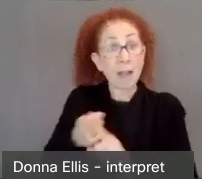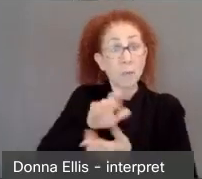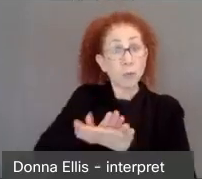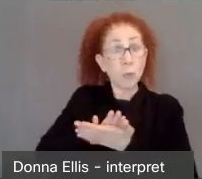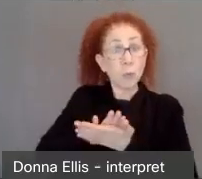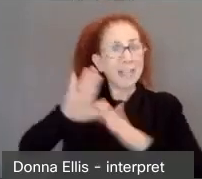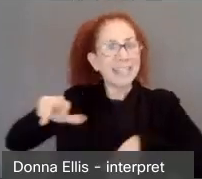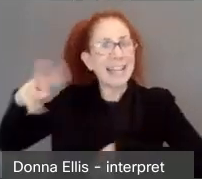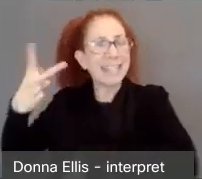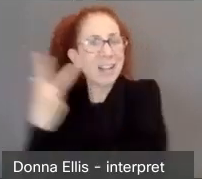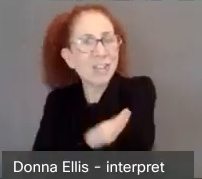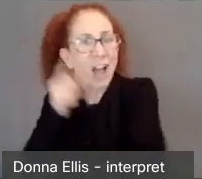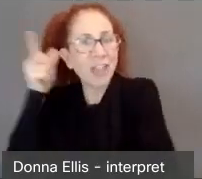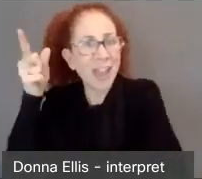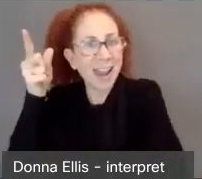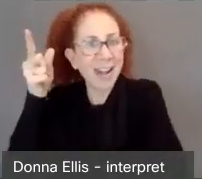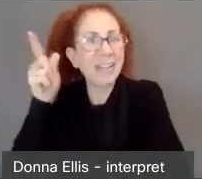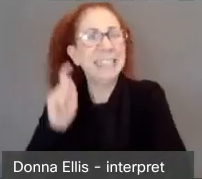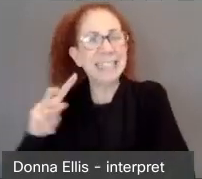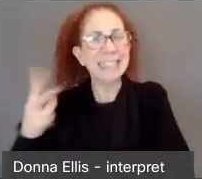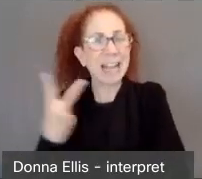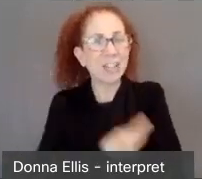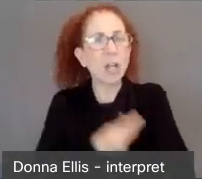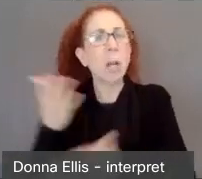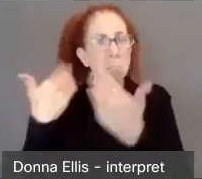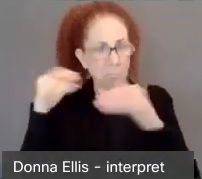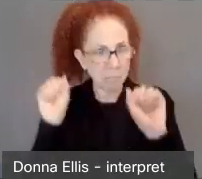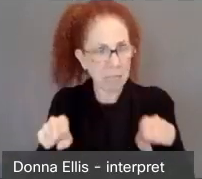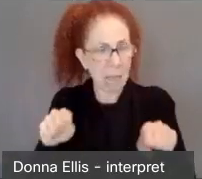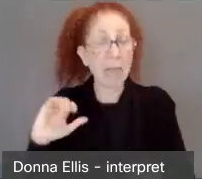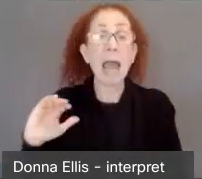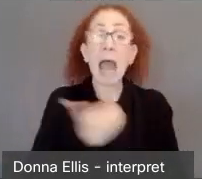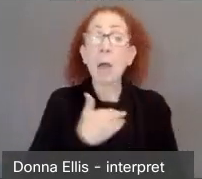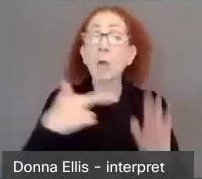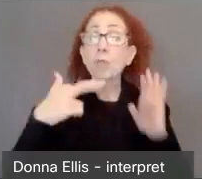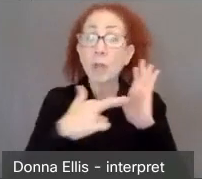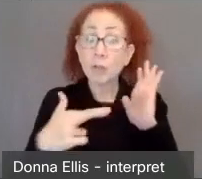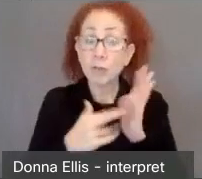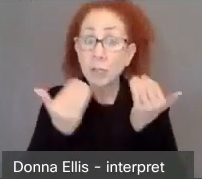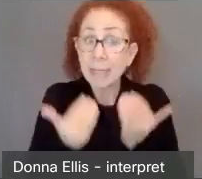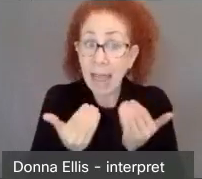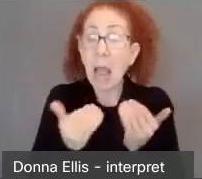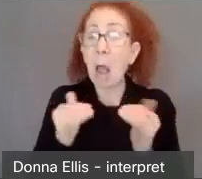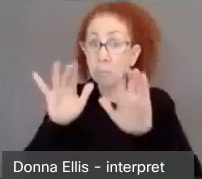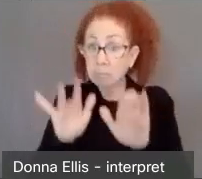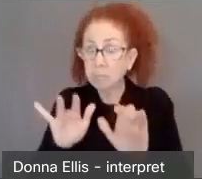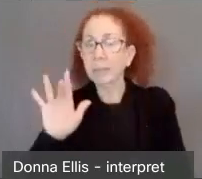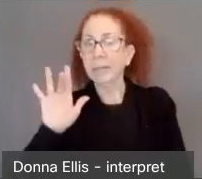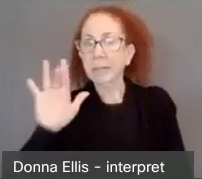to get their second dose. Our vaccine registration now has an option for people to register for their